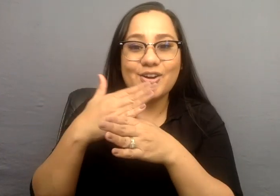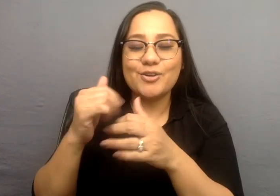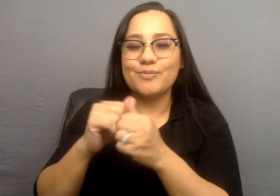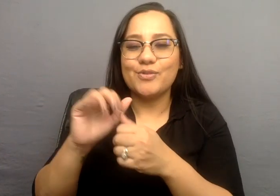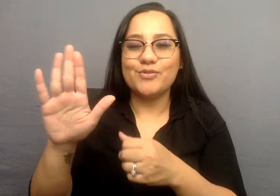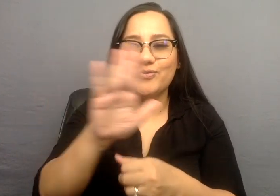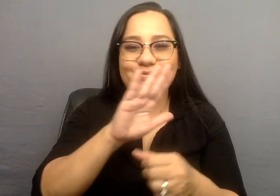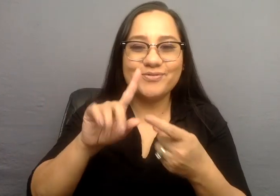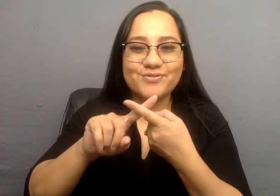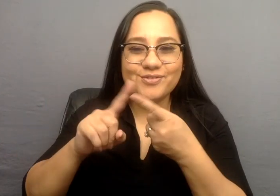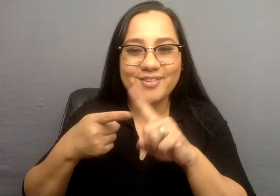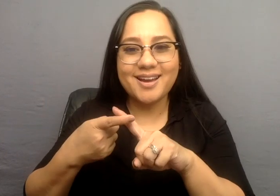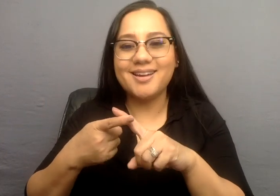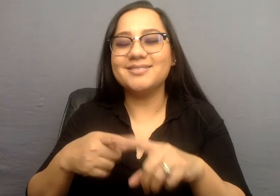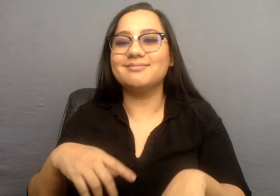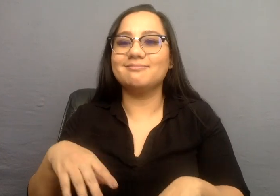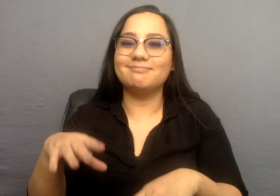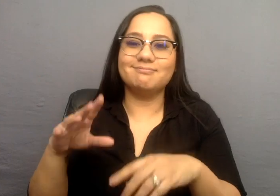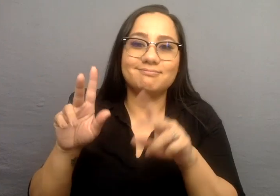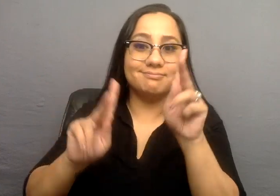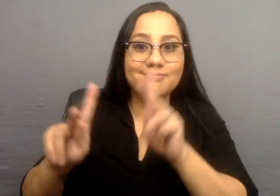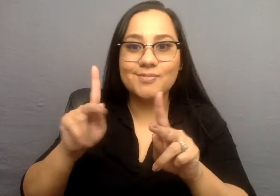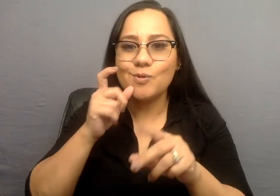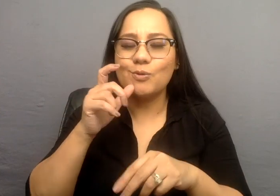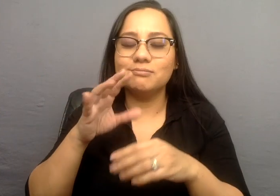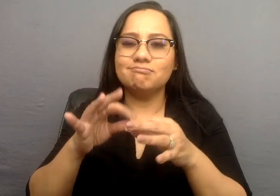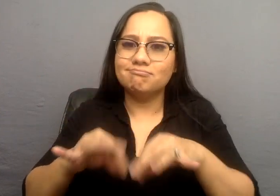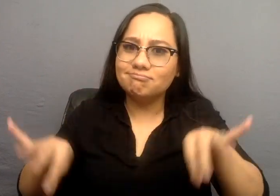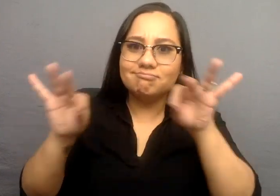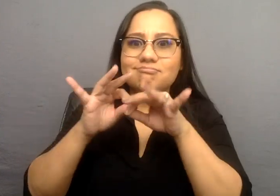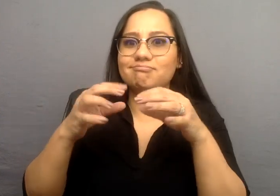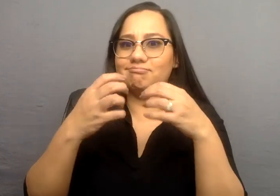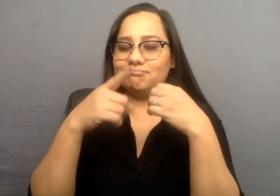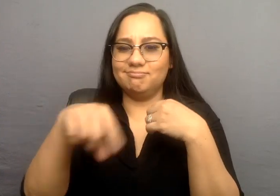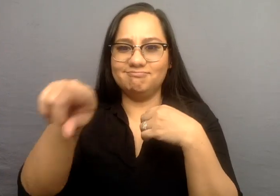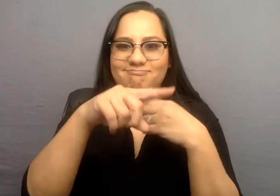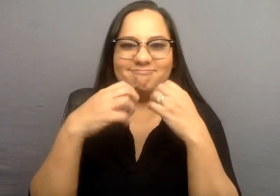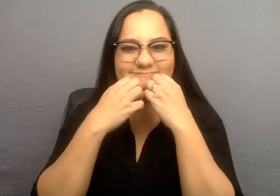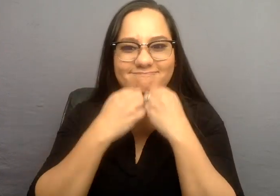Please share with your friends and loved ones!